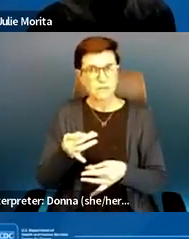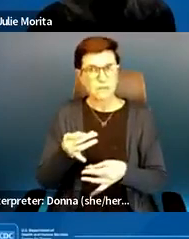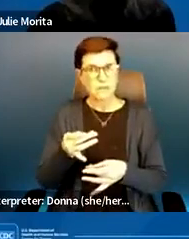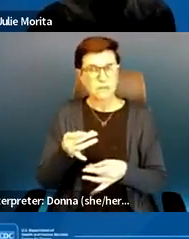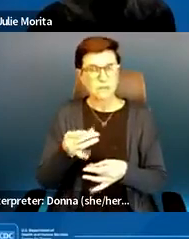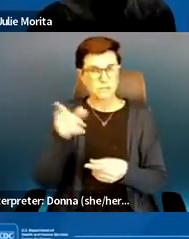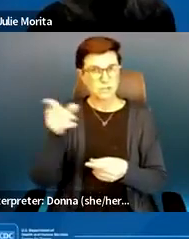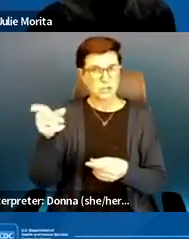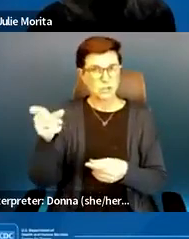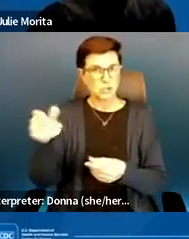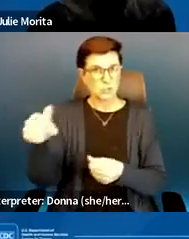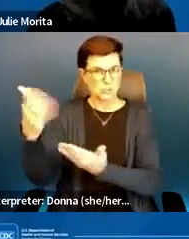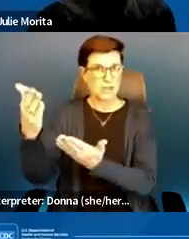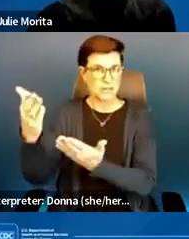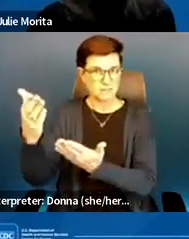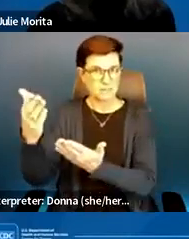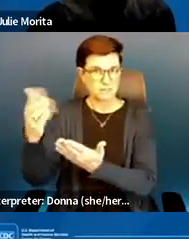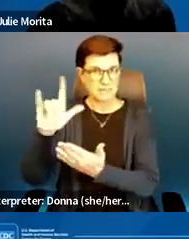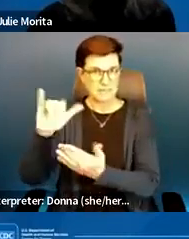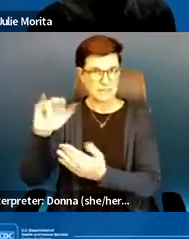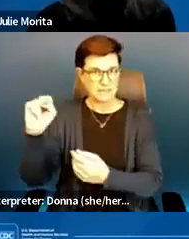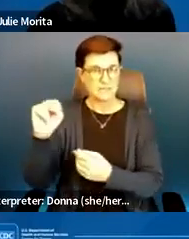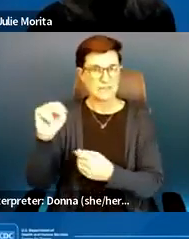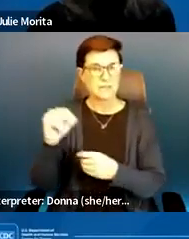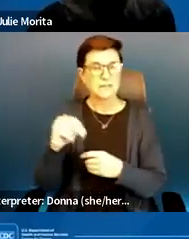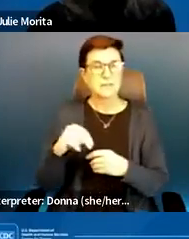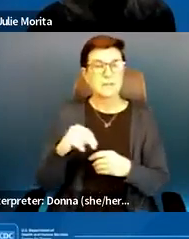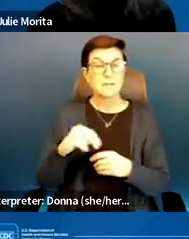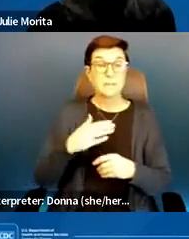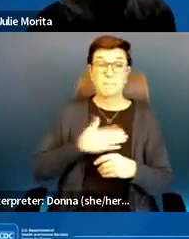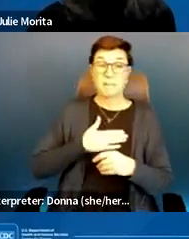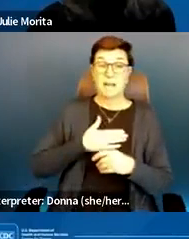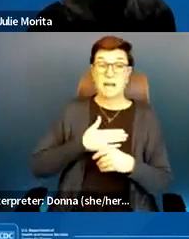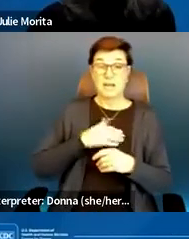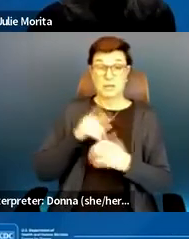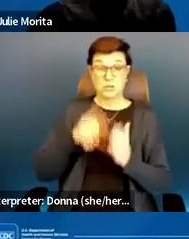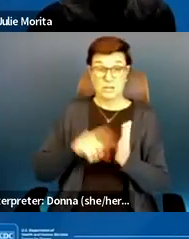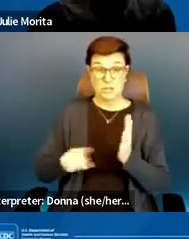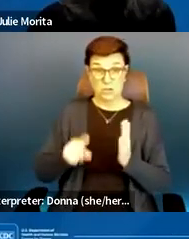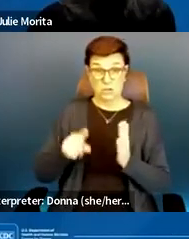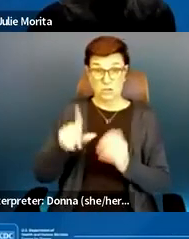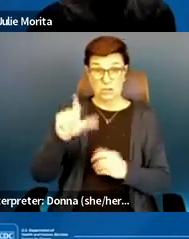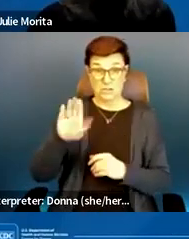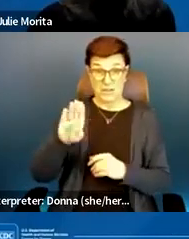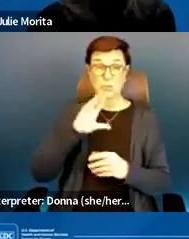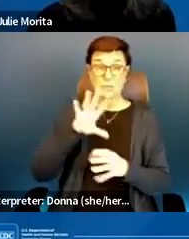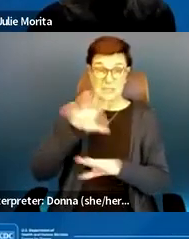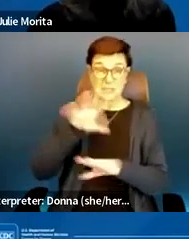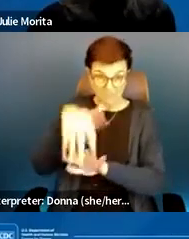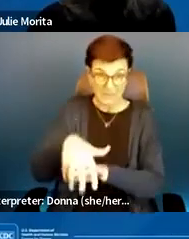up because I initially had my research lab embedded in the clinical laboratory, and it did not go well.